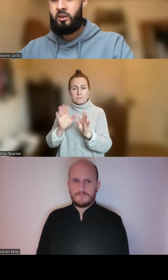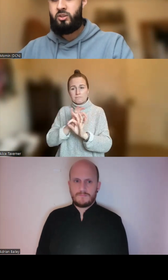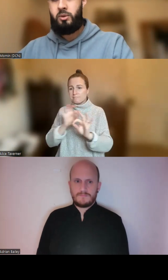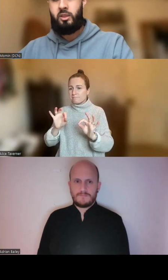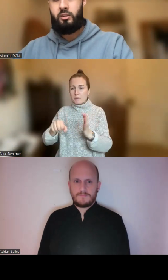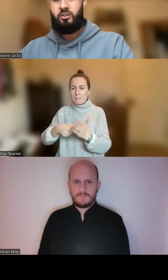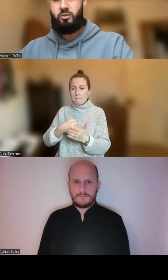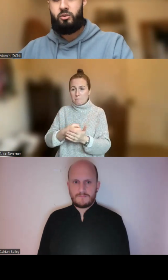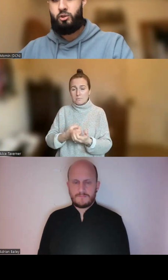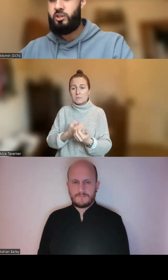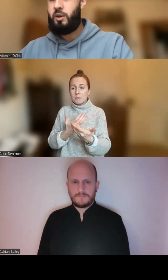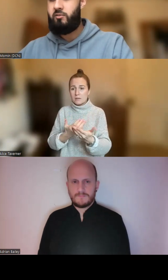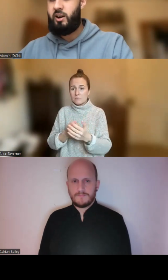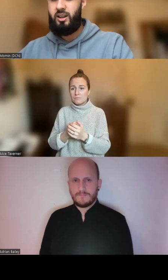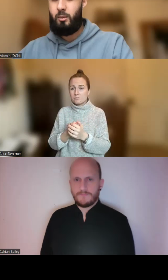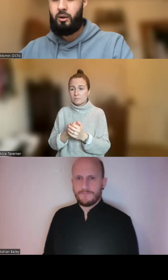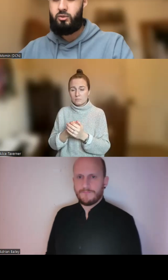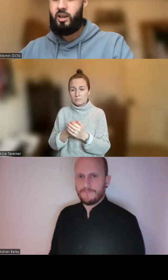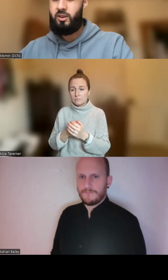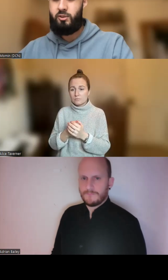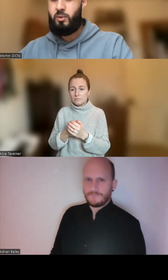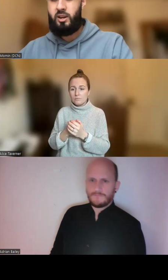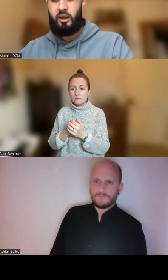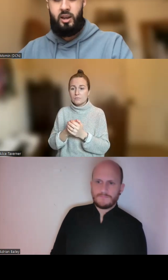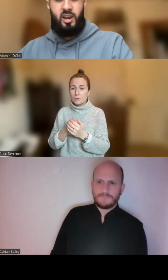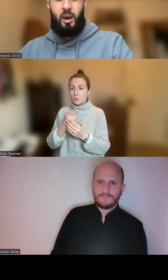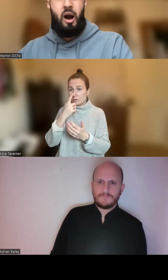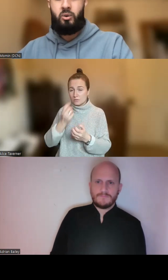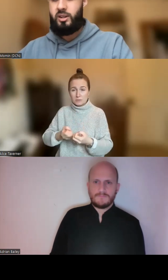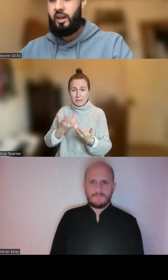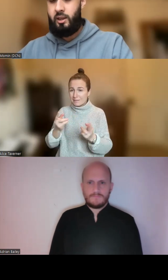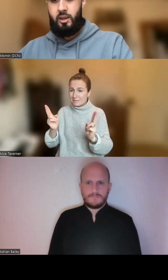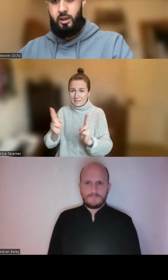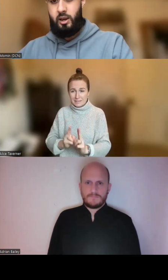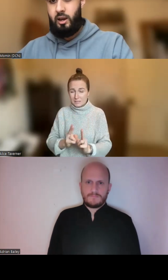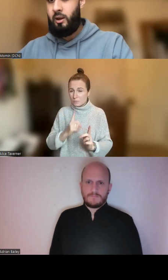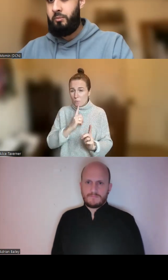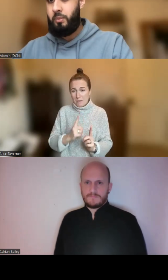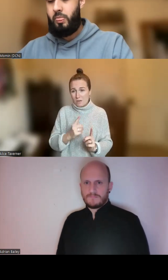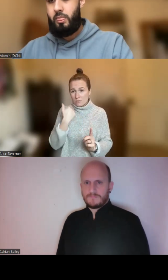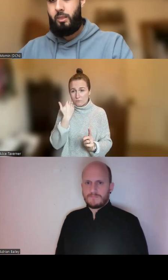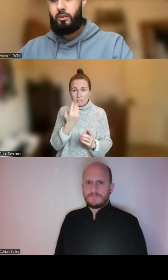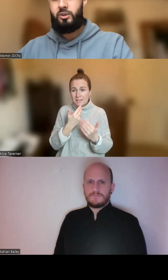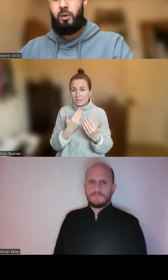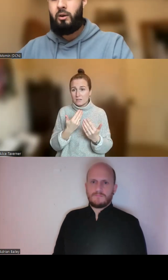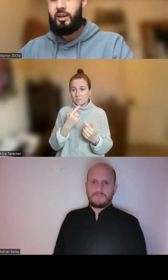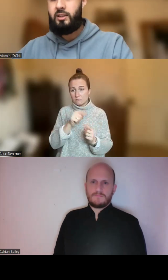That doesn't mean that you should spend very little amounts. If you're spending £1 a day, £2 pound a day,